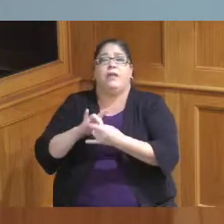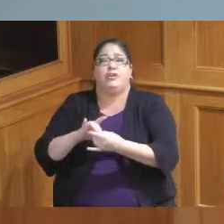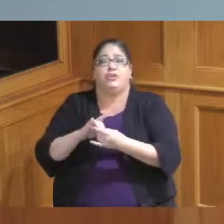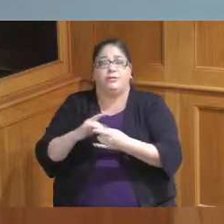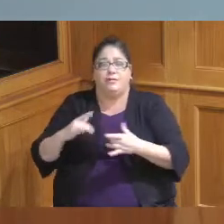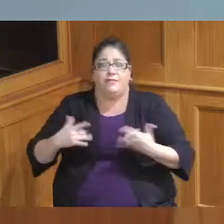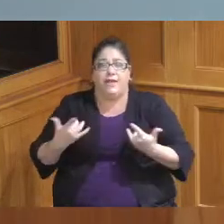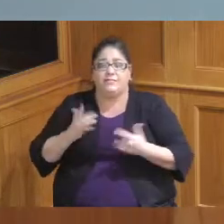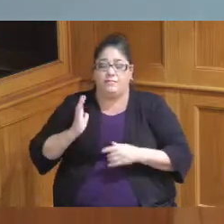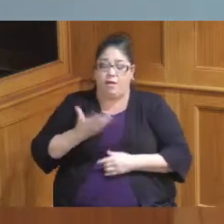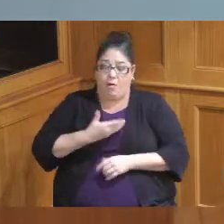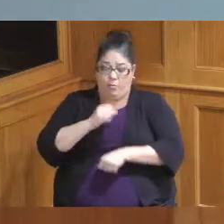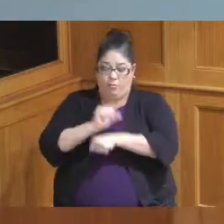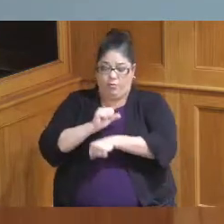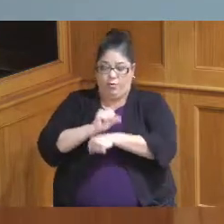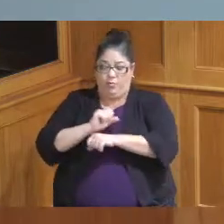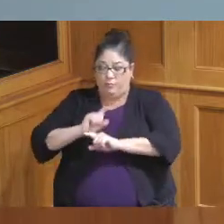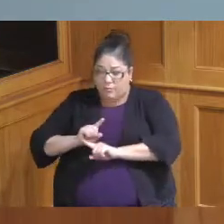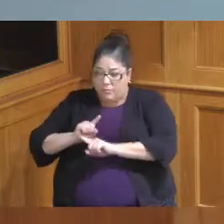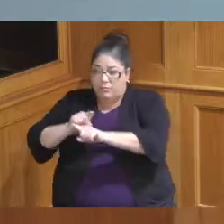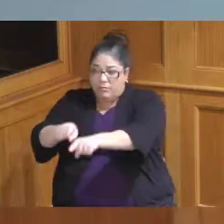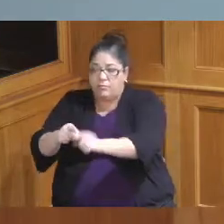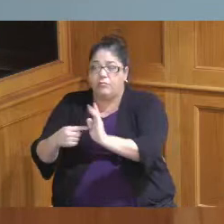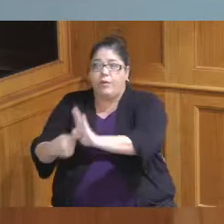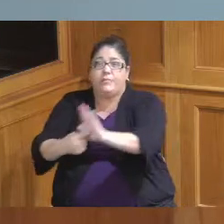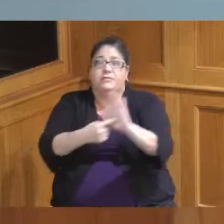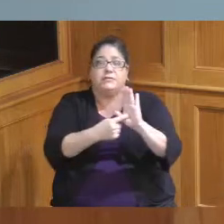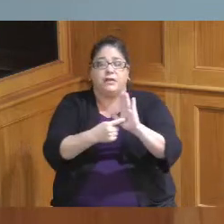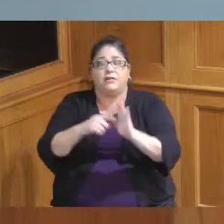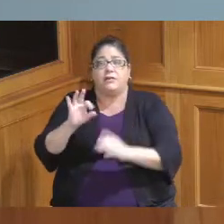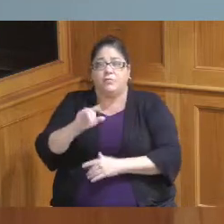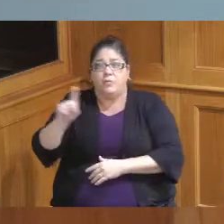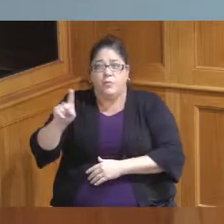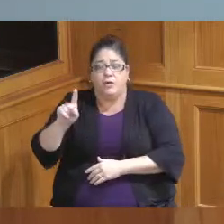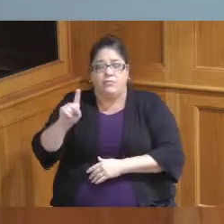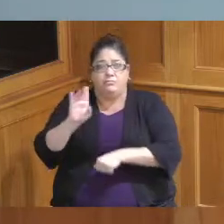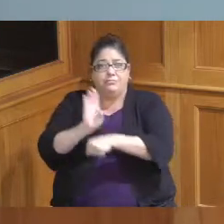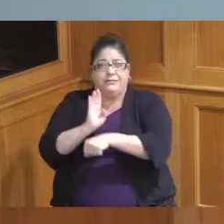industry and in our name not just the Hamilton County but the 911 industry out there so that